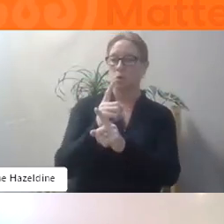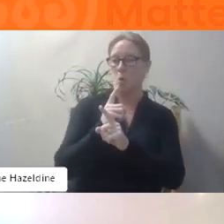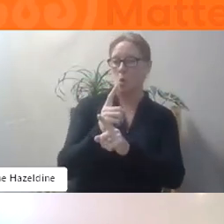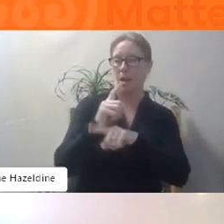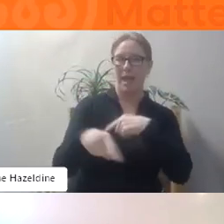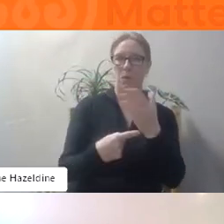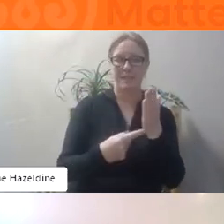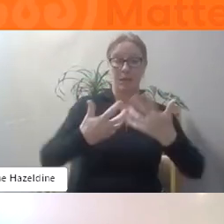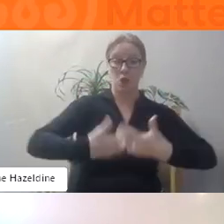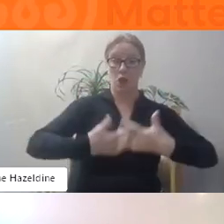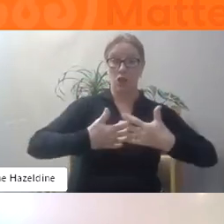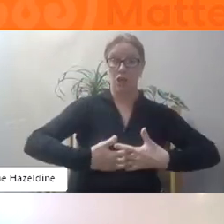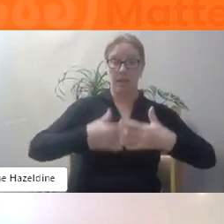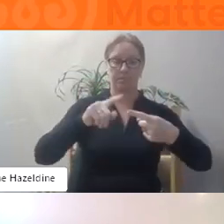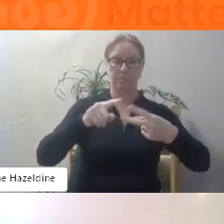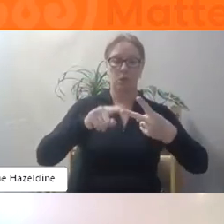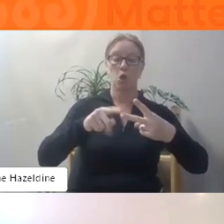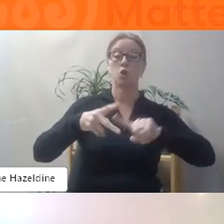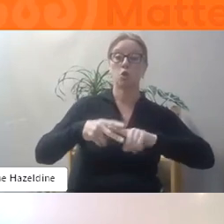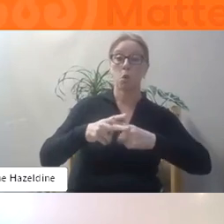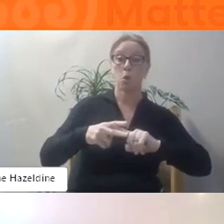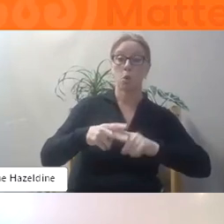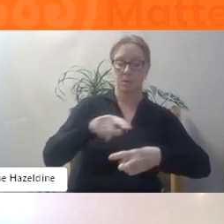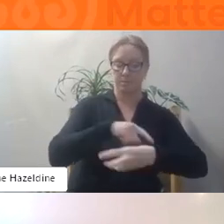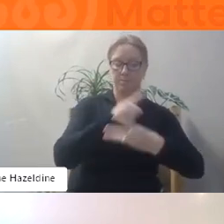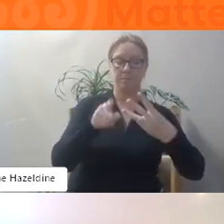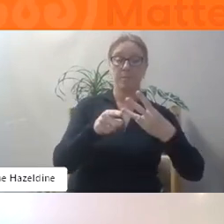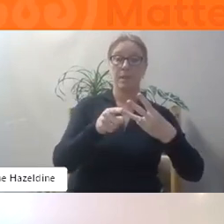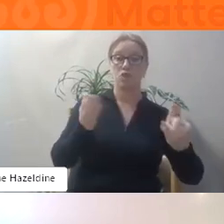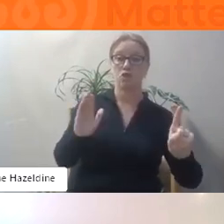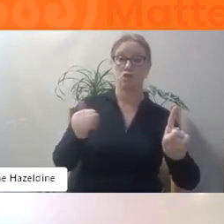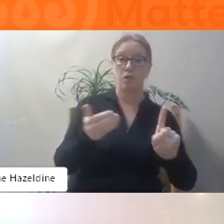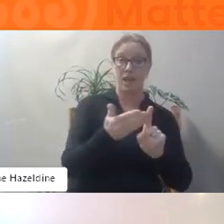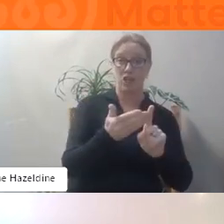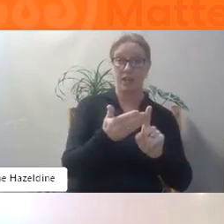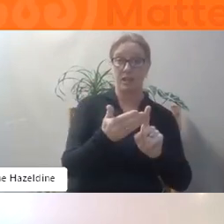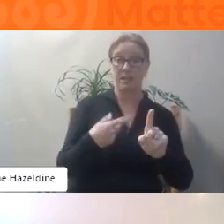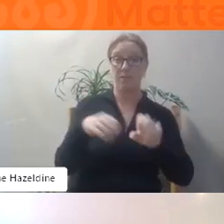and strategies to help with breaking down systemic barriers to inclusion